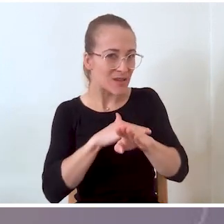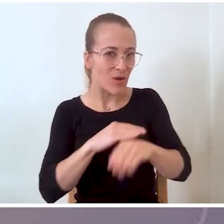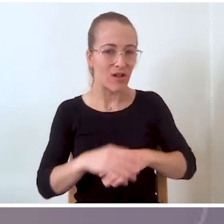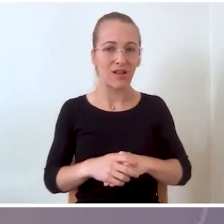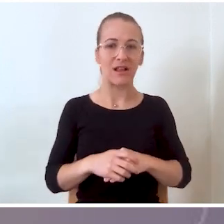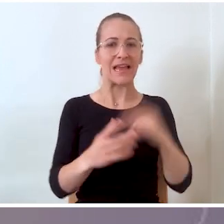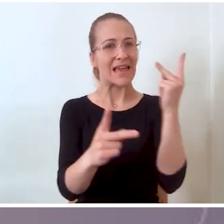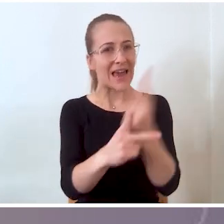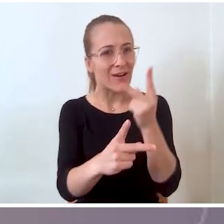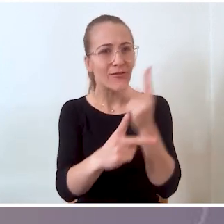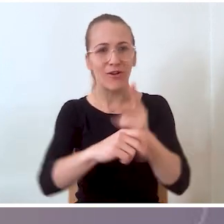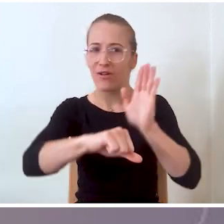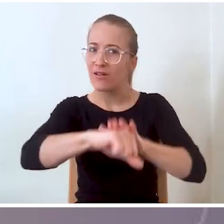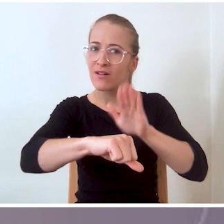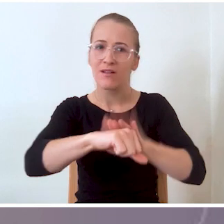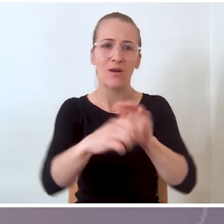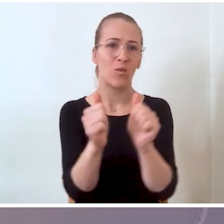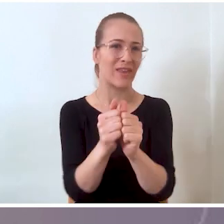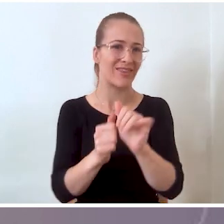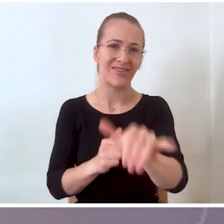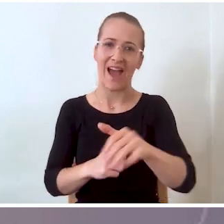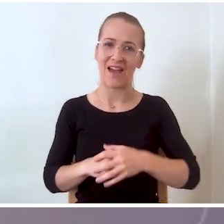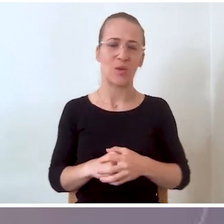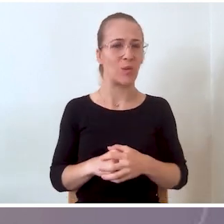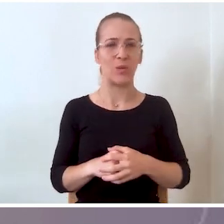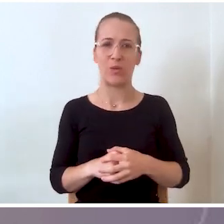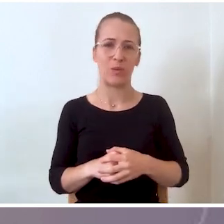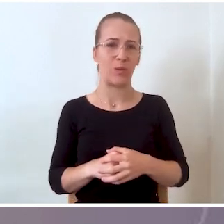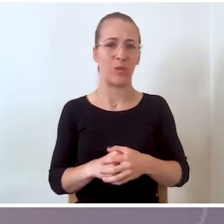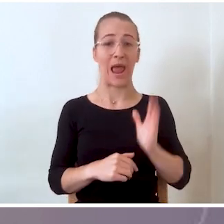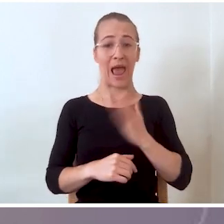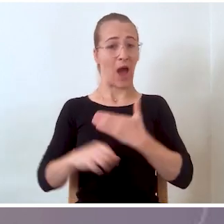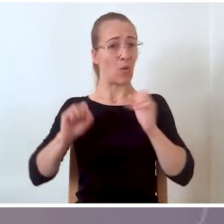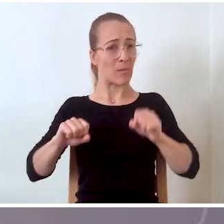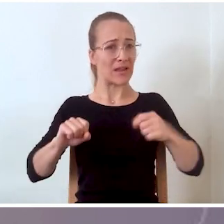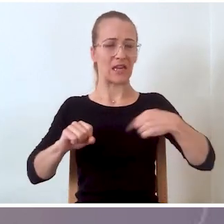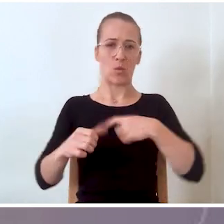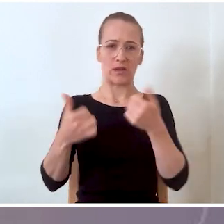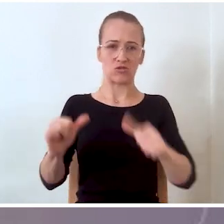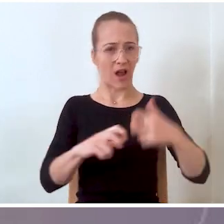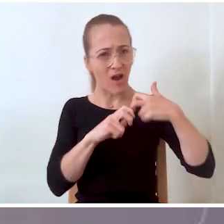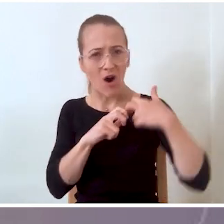Be very careful on that. What we have done at Our Ability is try very hard to, one,